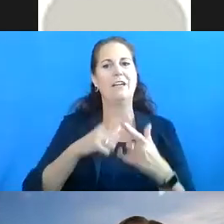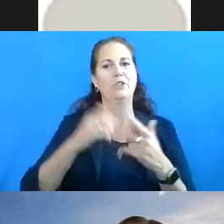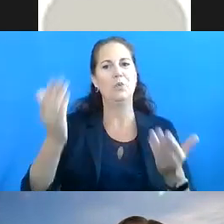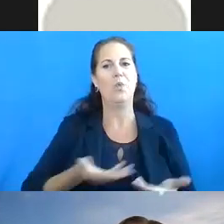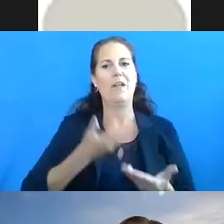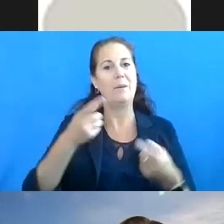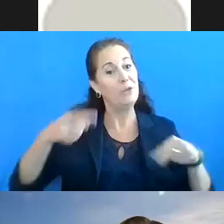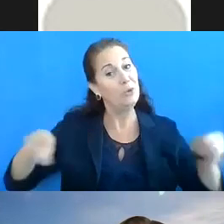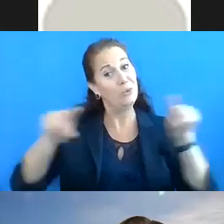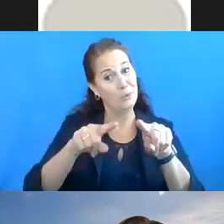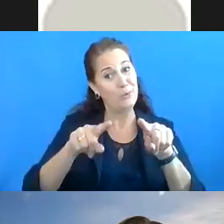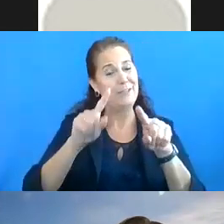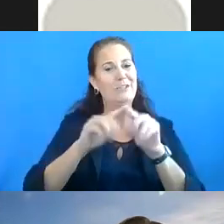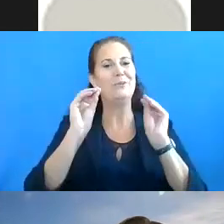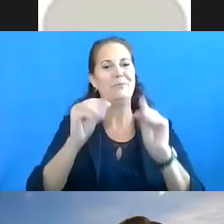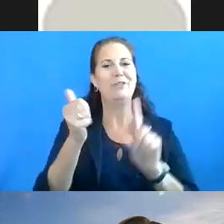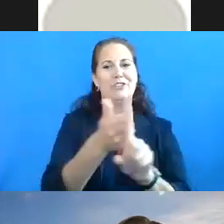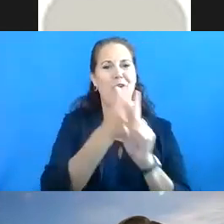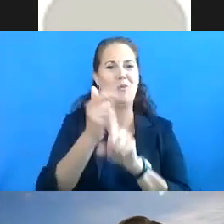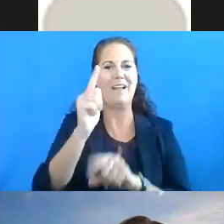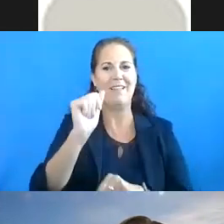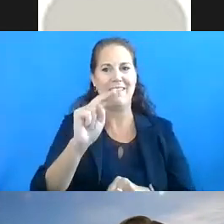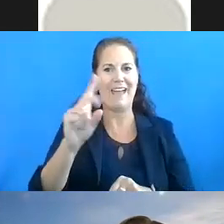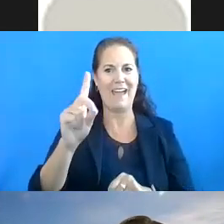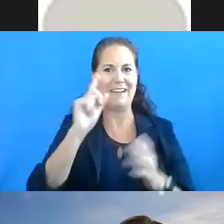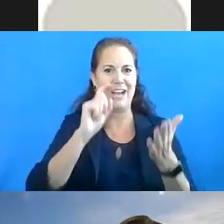you to also put your own Land Acknowledgement, where you are zooming in from in the chat box.